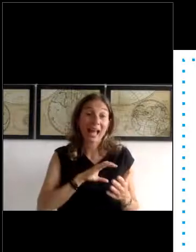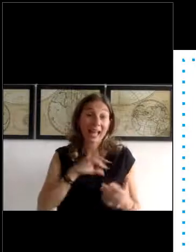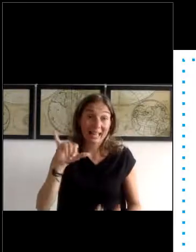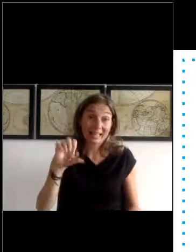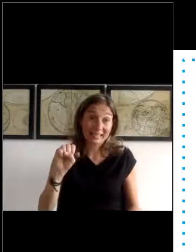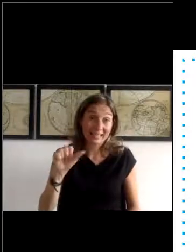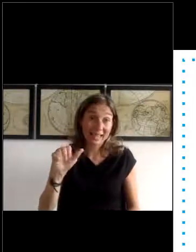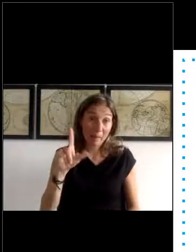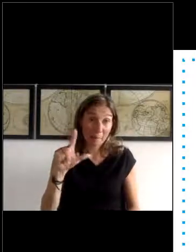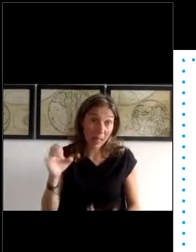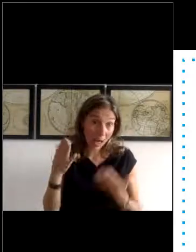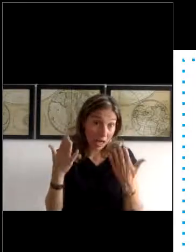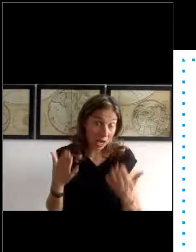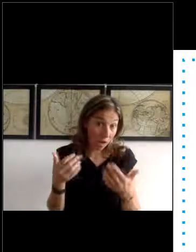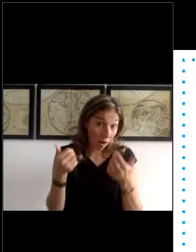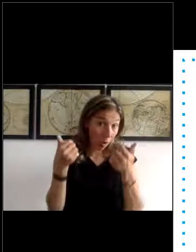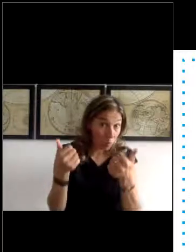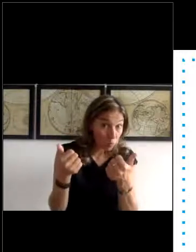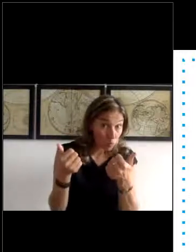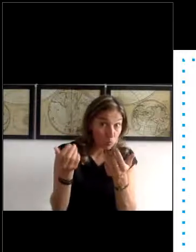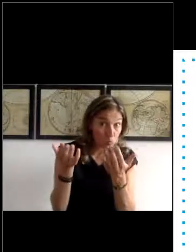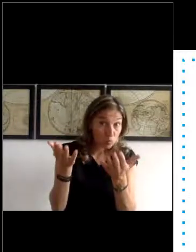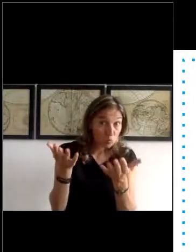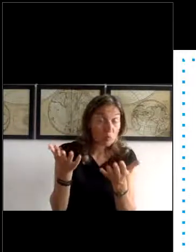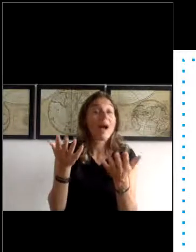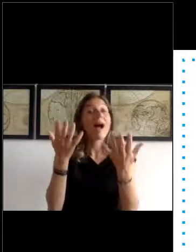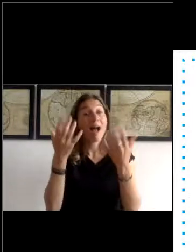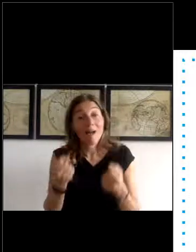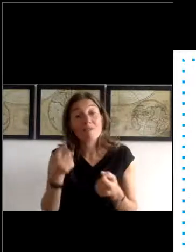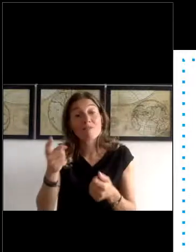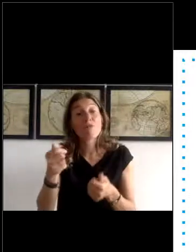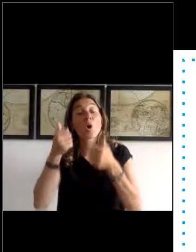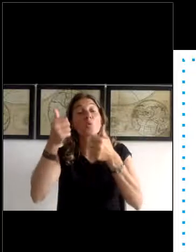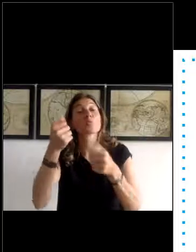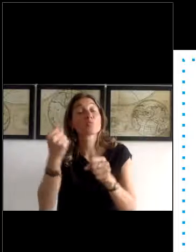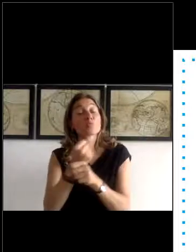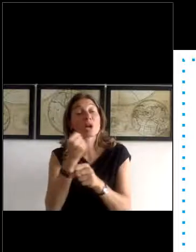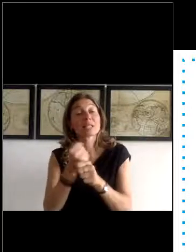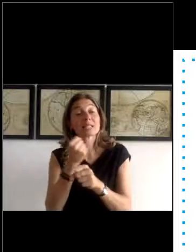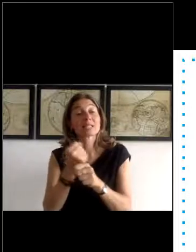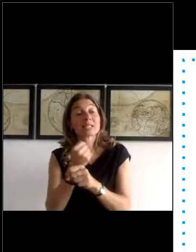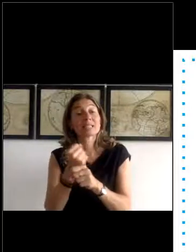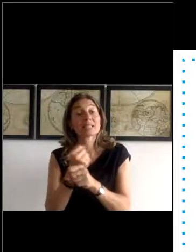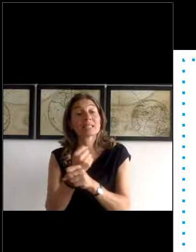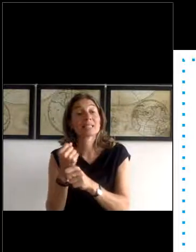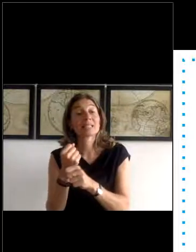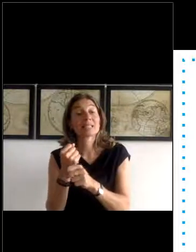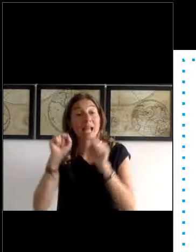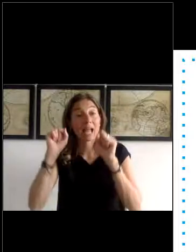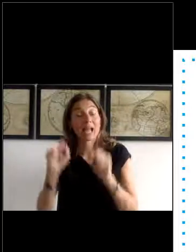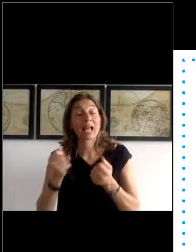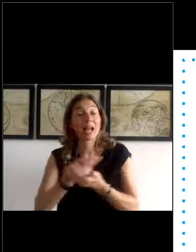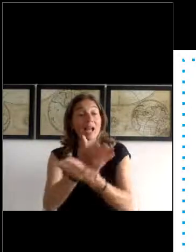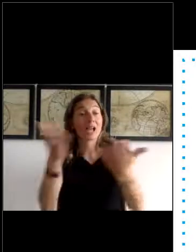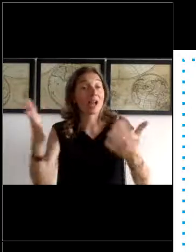on how we progress in the involvement of participants with fewer opportunities, including disabilities, etc.